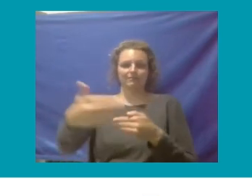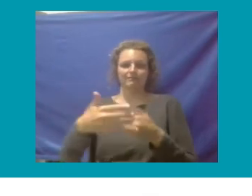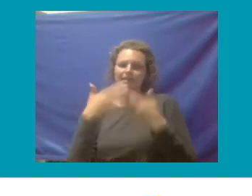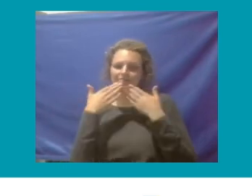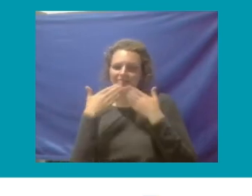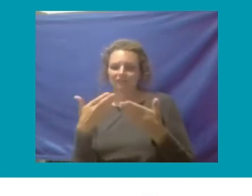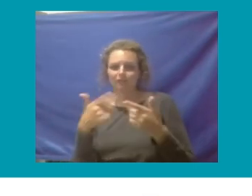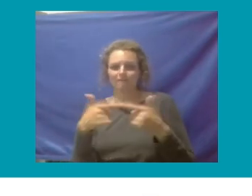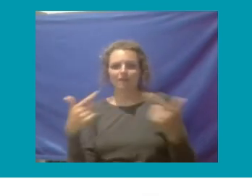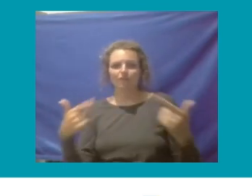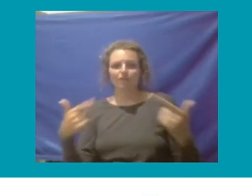Have a great day everybody.